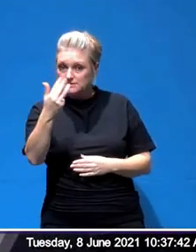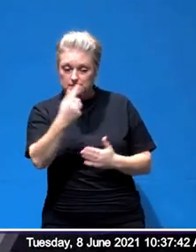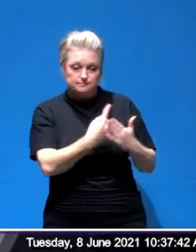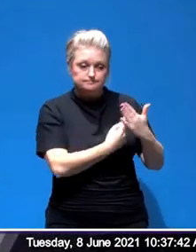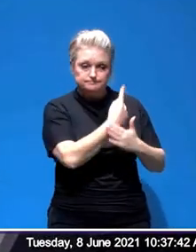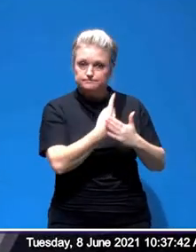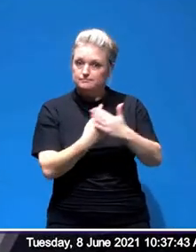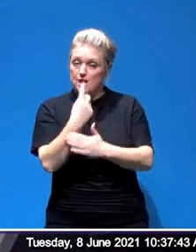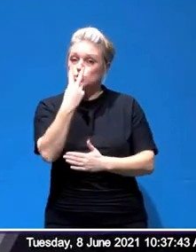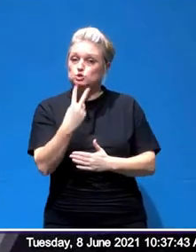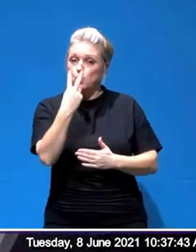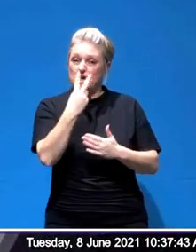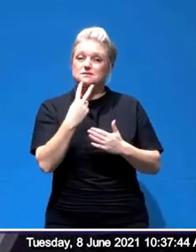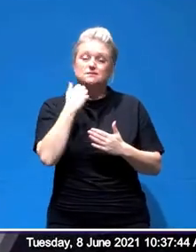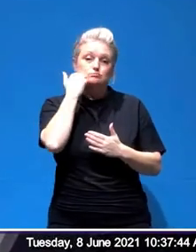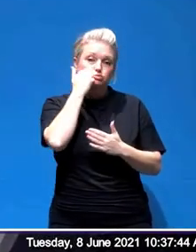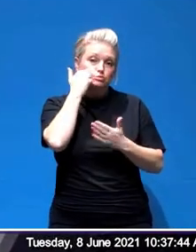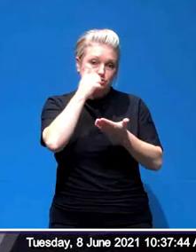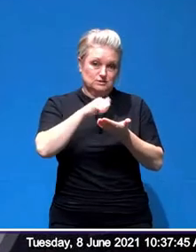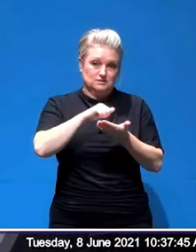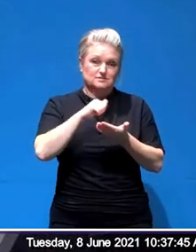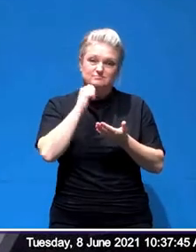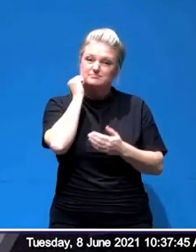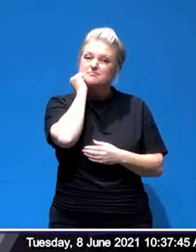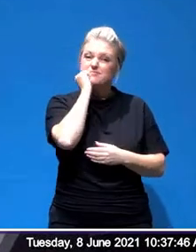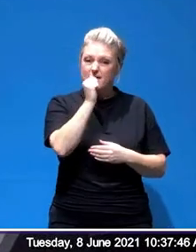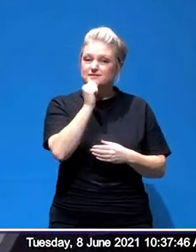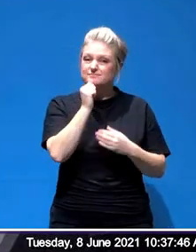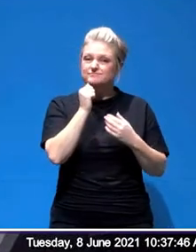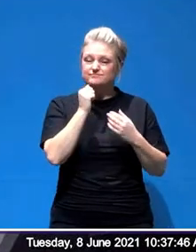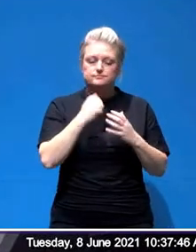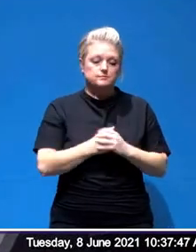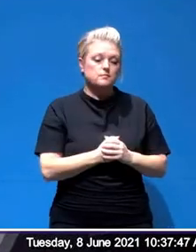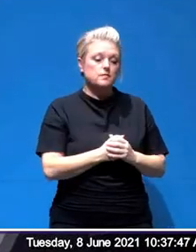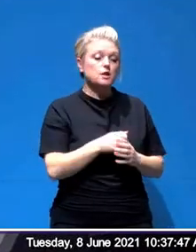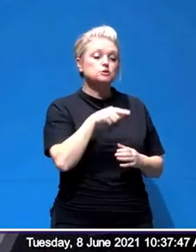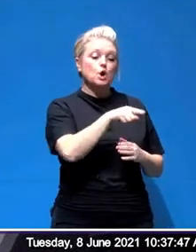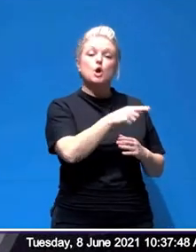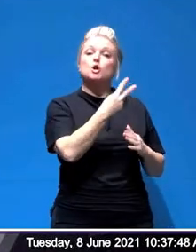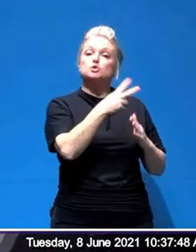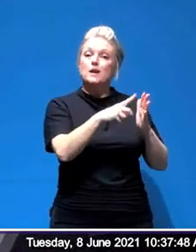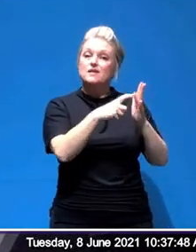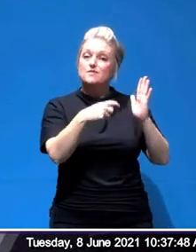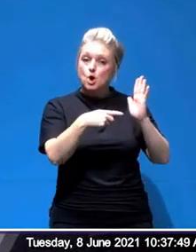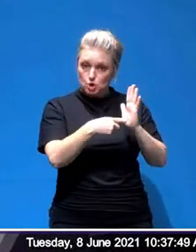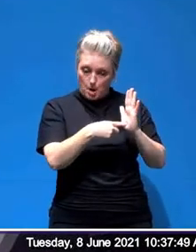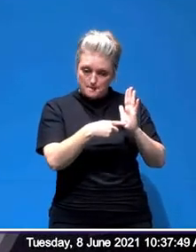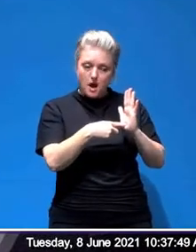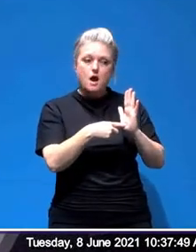October 2018, on 28 October, the week after I had complained, when Graham